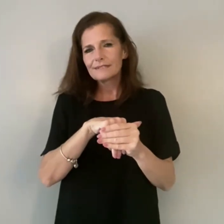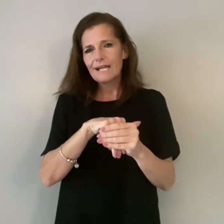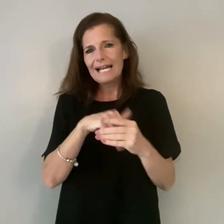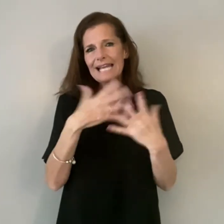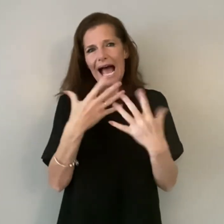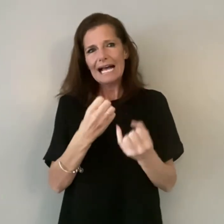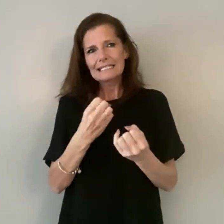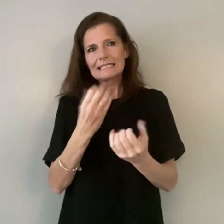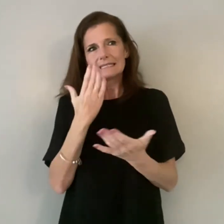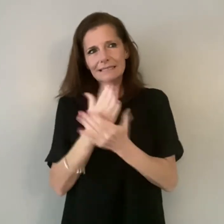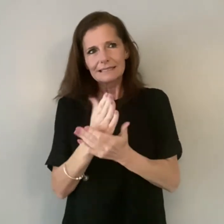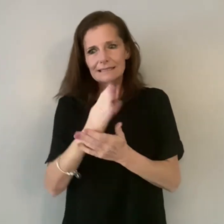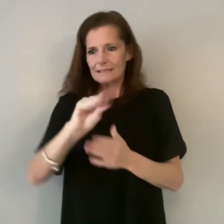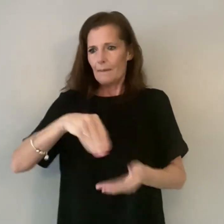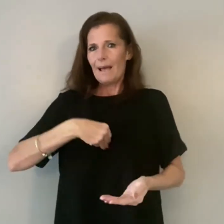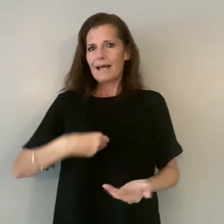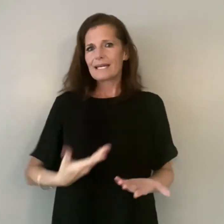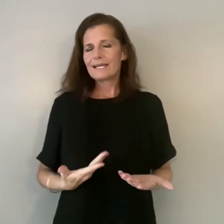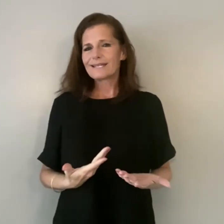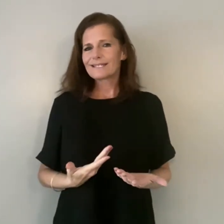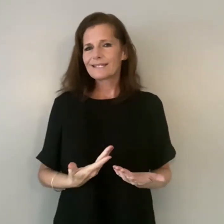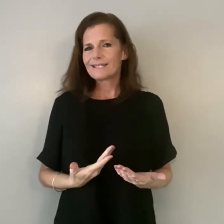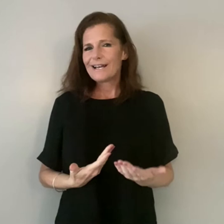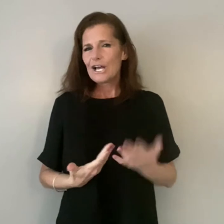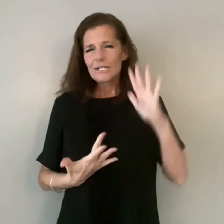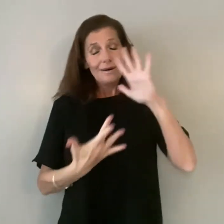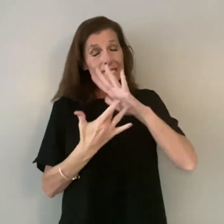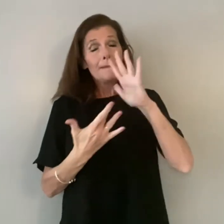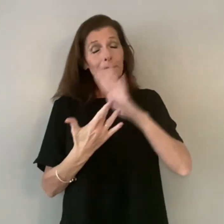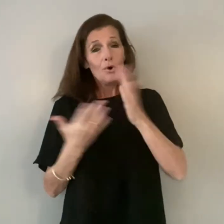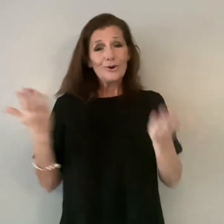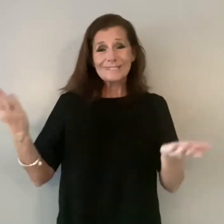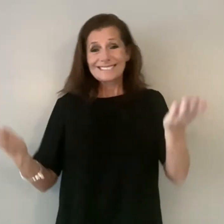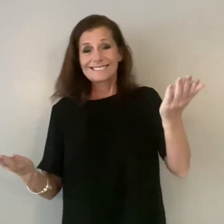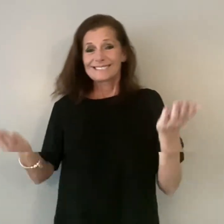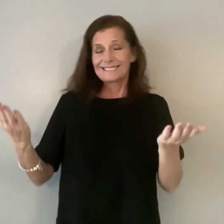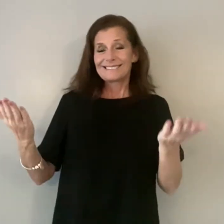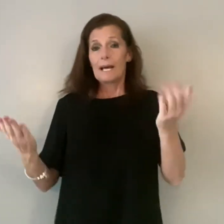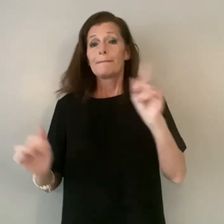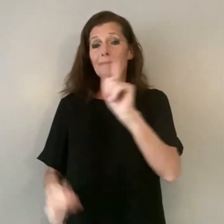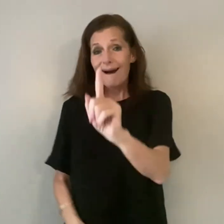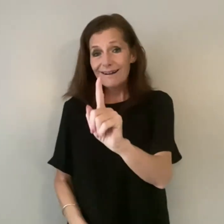So I think there is a very important discussion and argument to go with that.